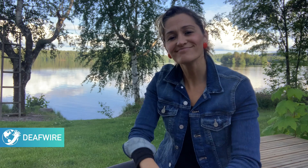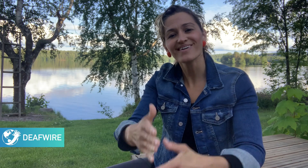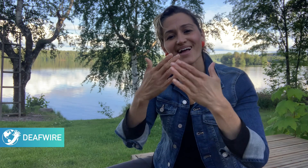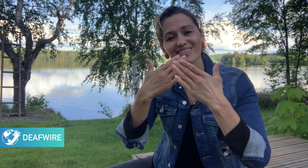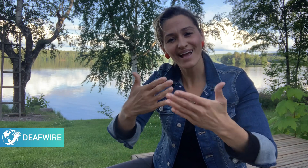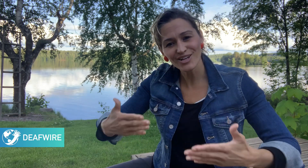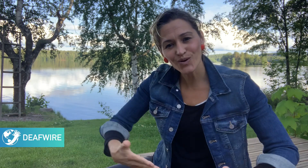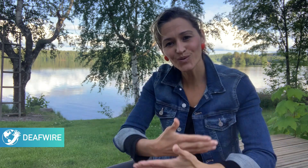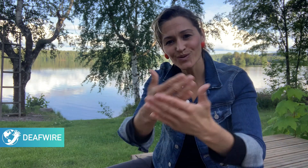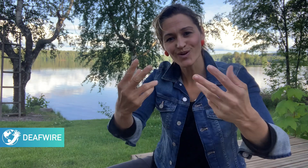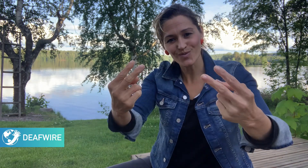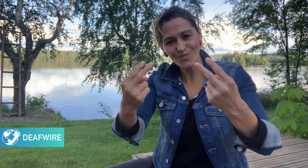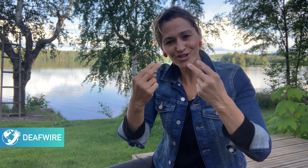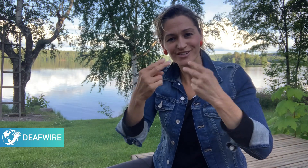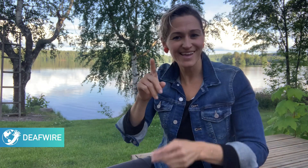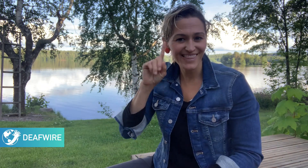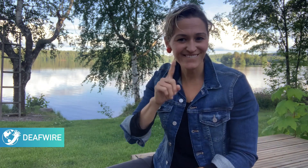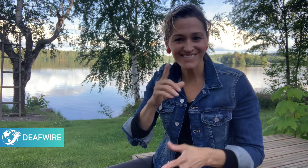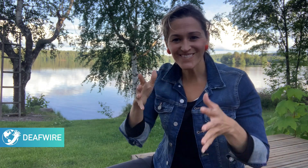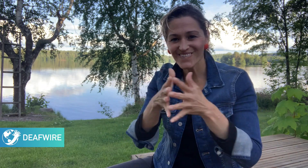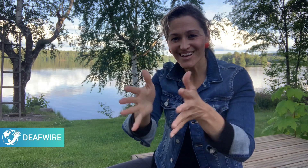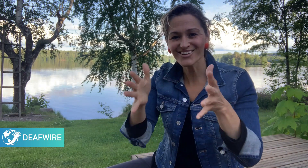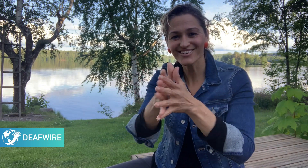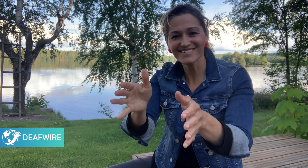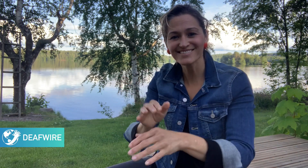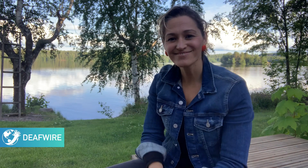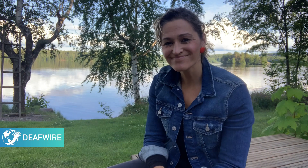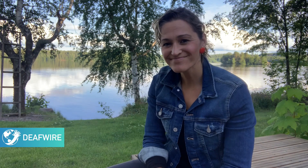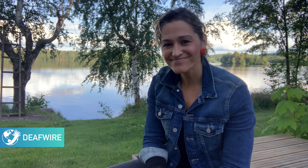Thank you for watching DeafWire!